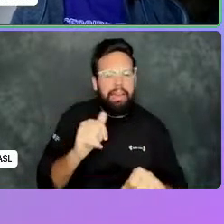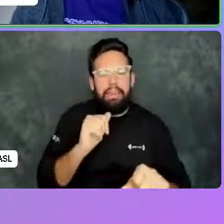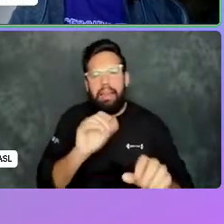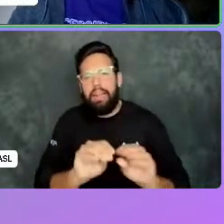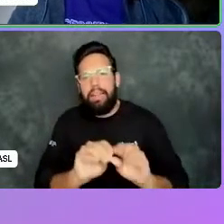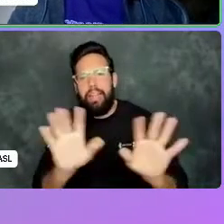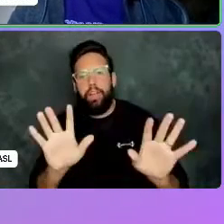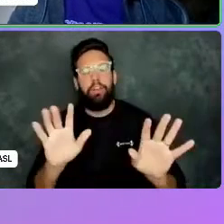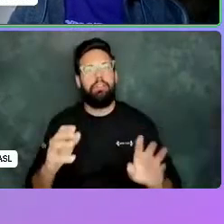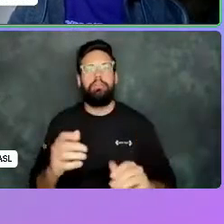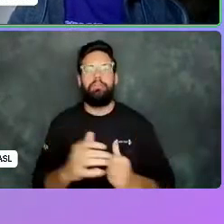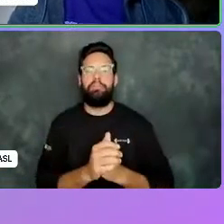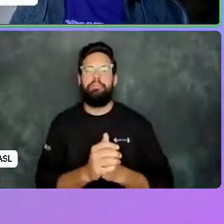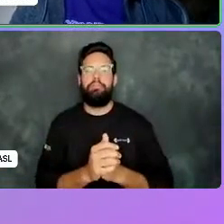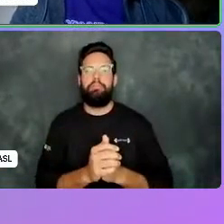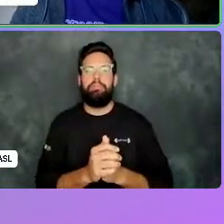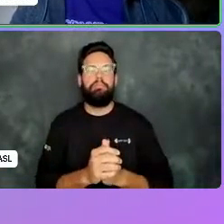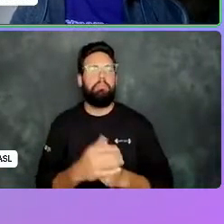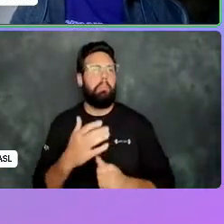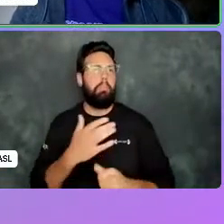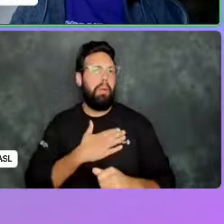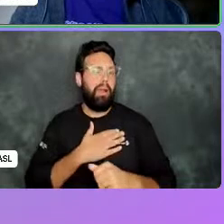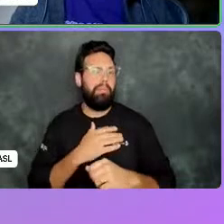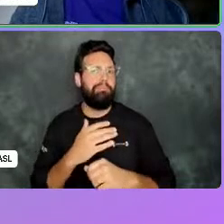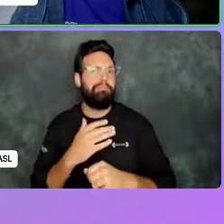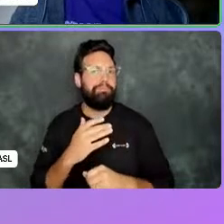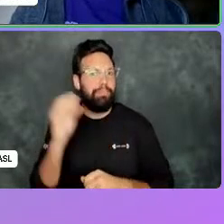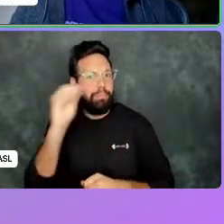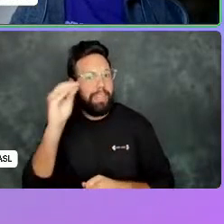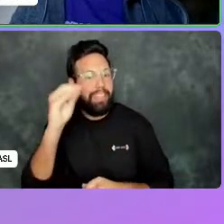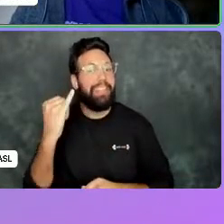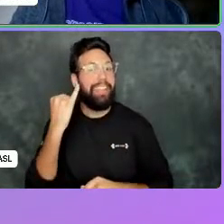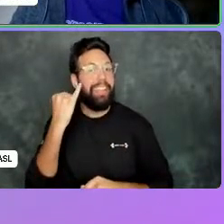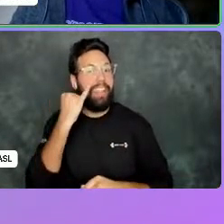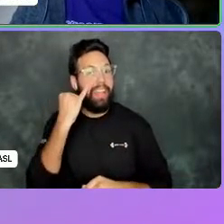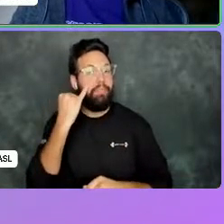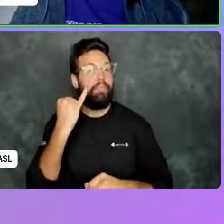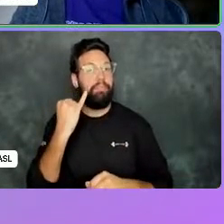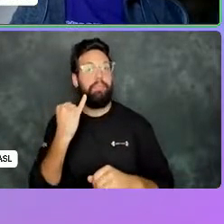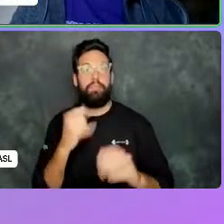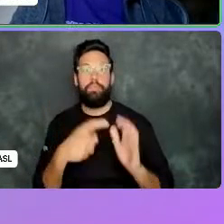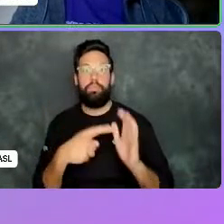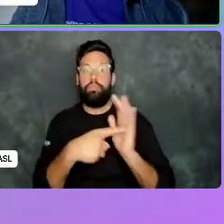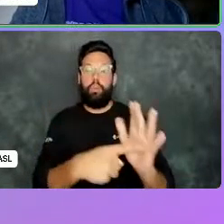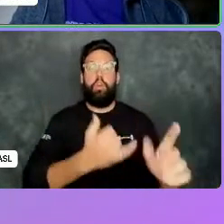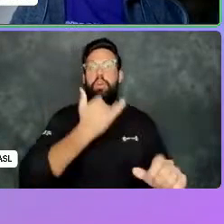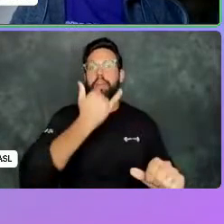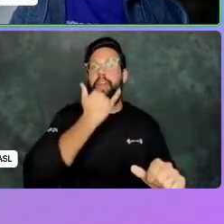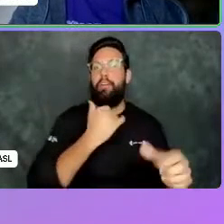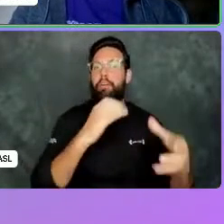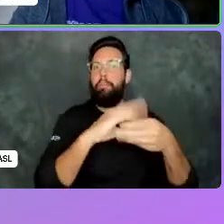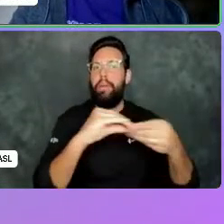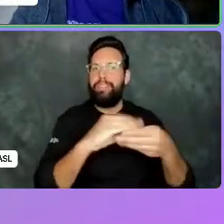it's a little bit cumbersome and annoying, and what you have to do is if you're gonna dynamically display error